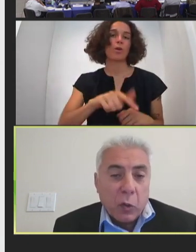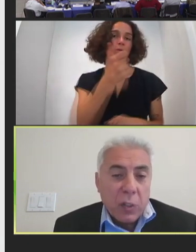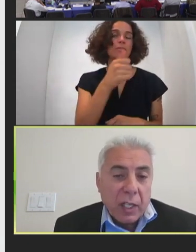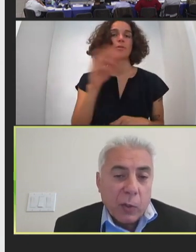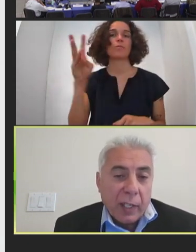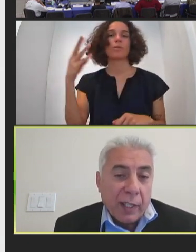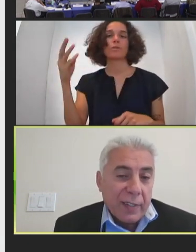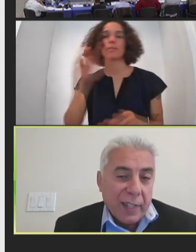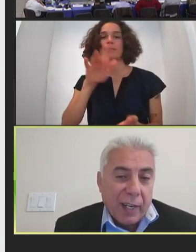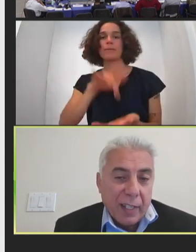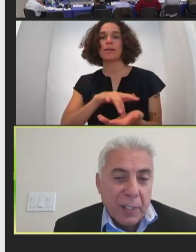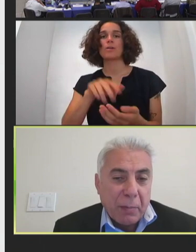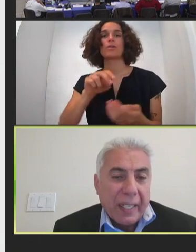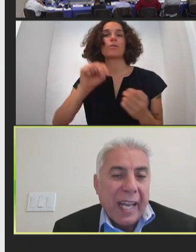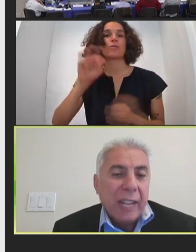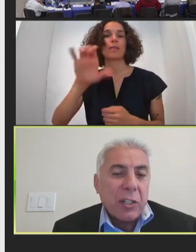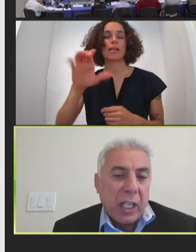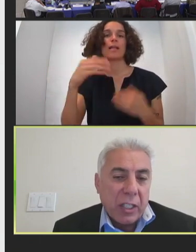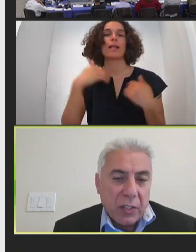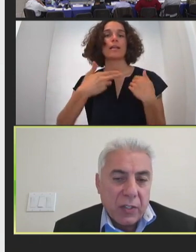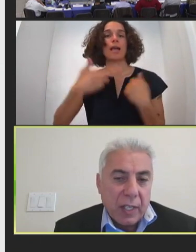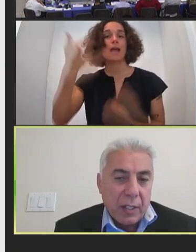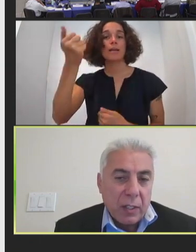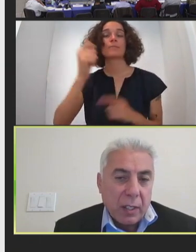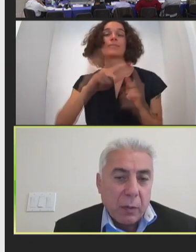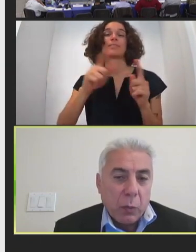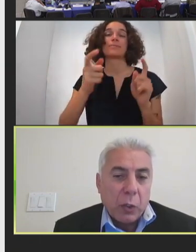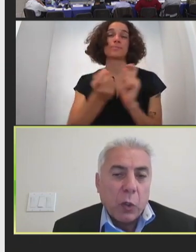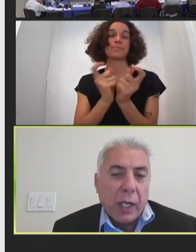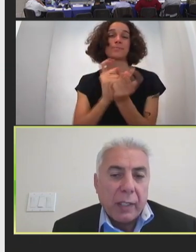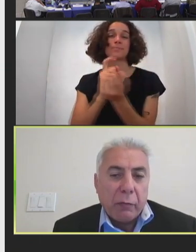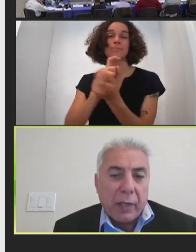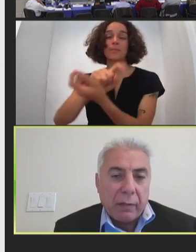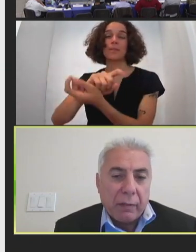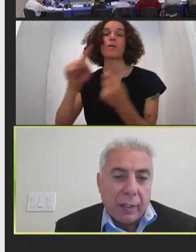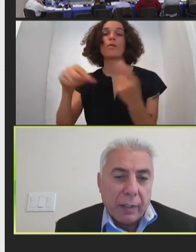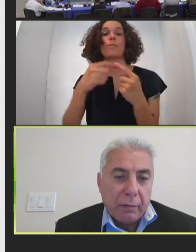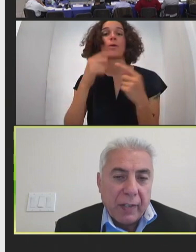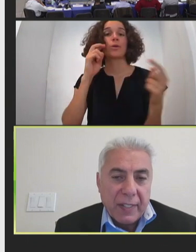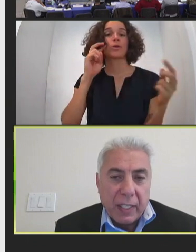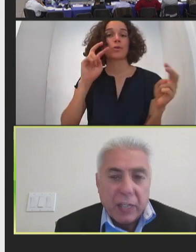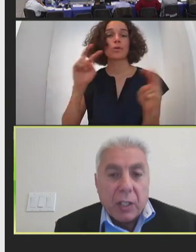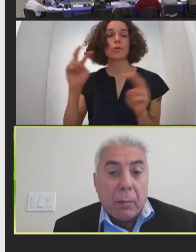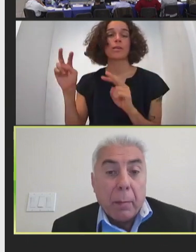North Carolina is the highest. But that changes as when you look at different vaccination.